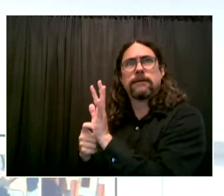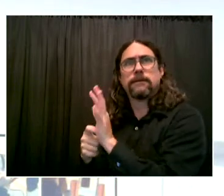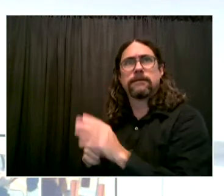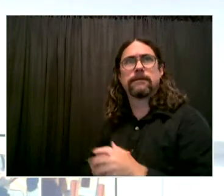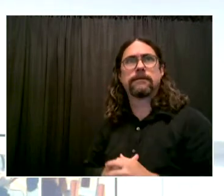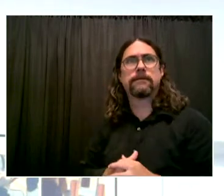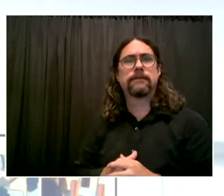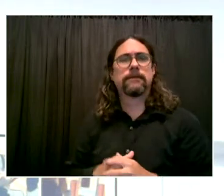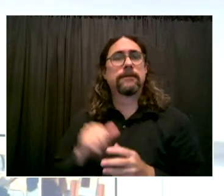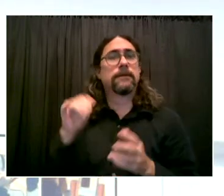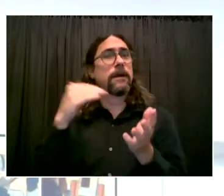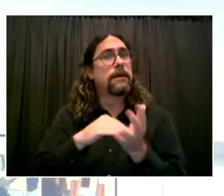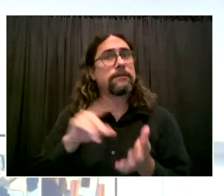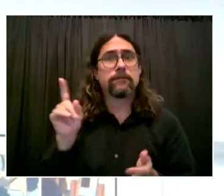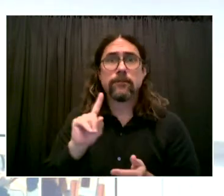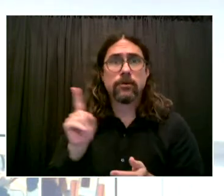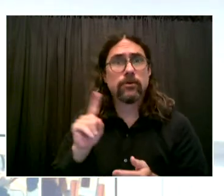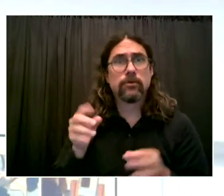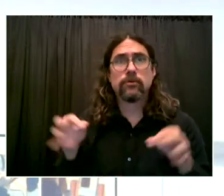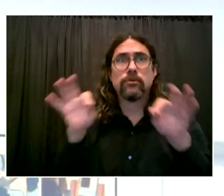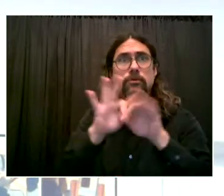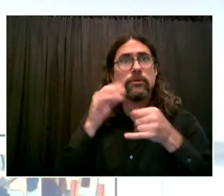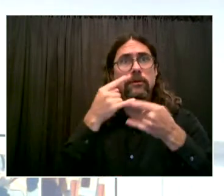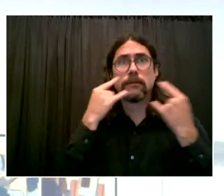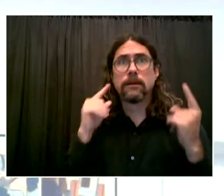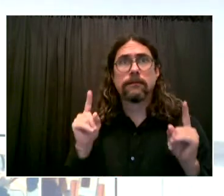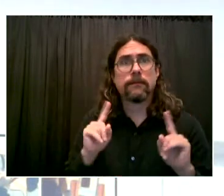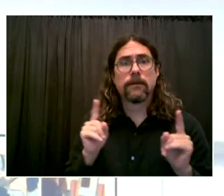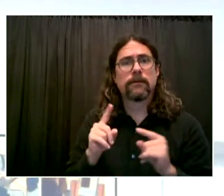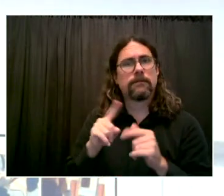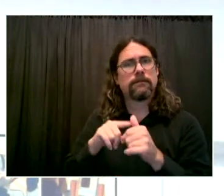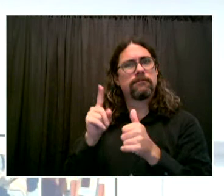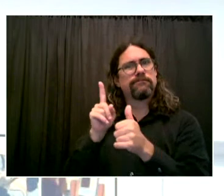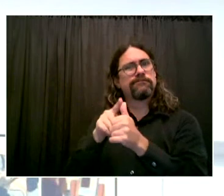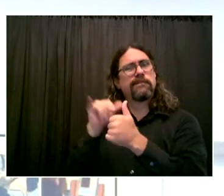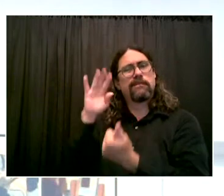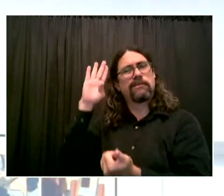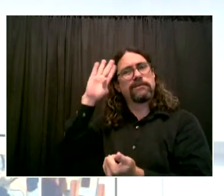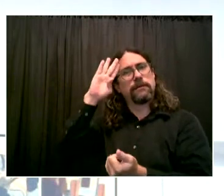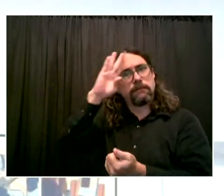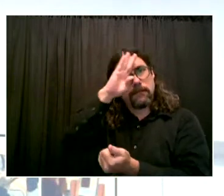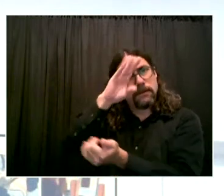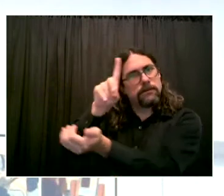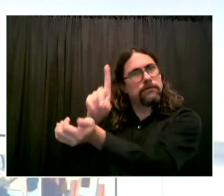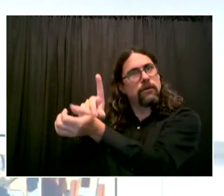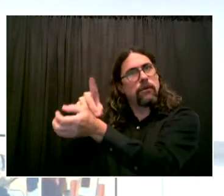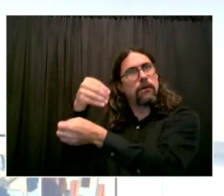EFFECT, THOSE ARE HEALTHCARE FACILITIES, CONGREGANTS SETTINGS,